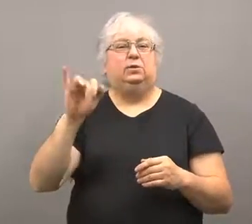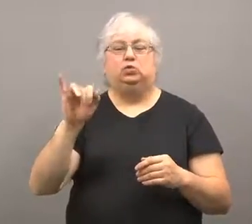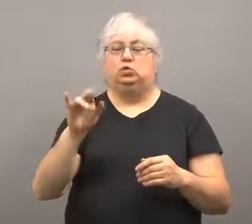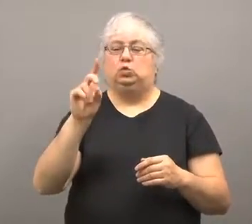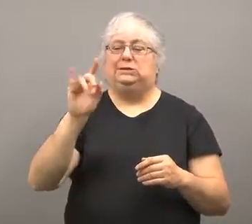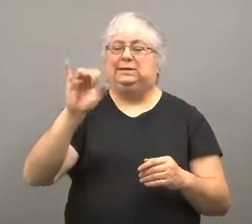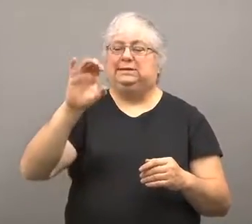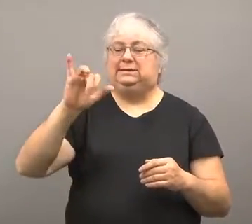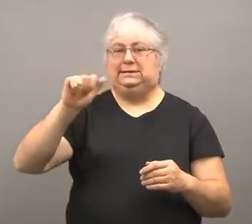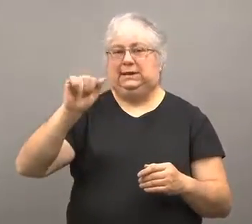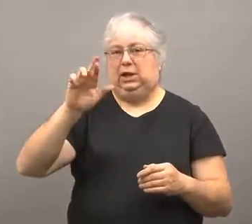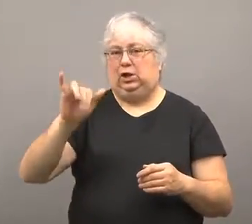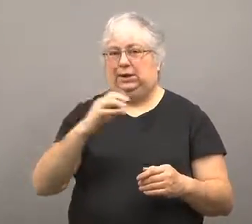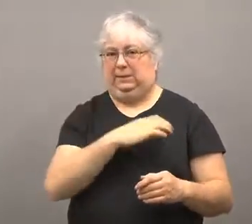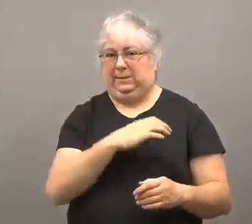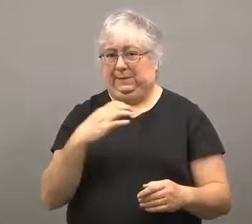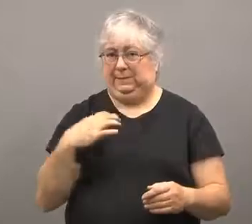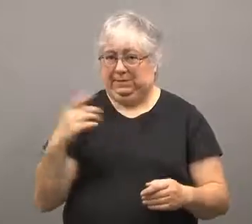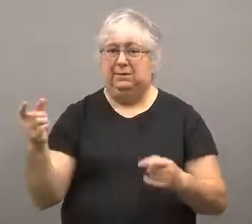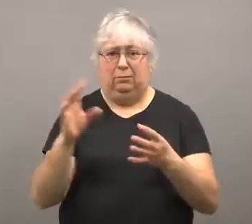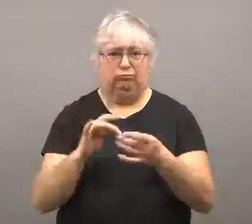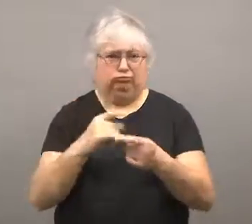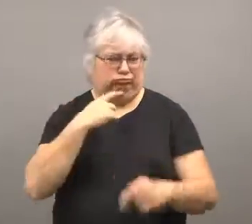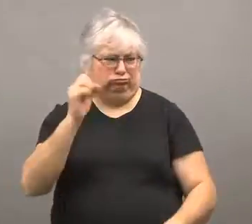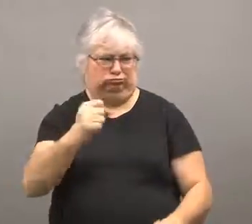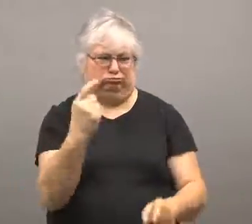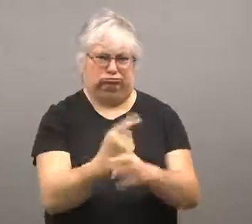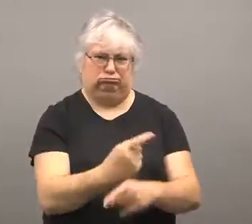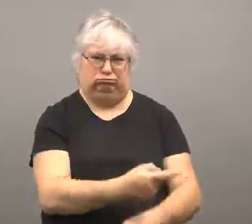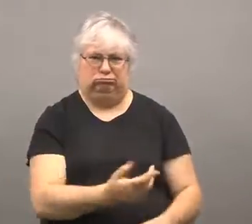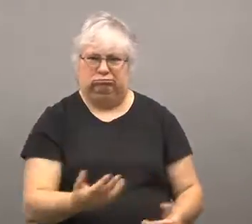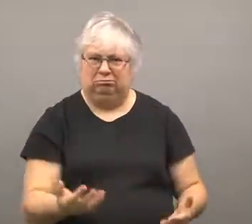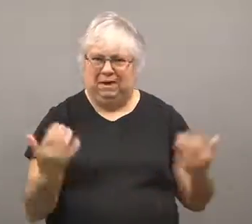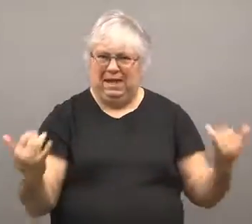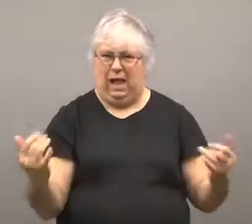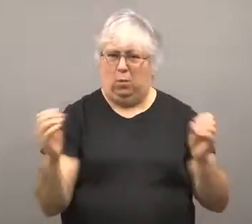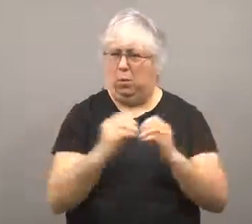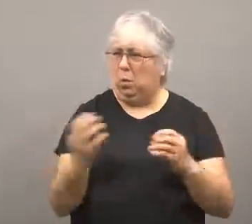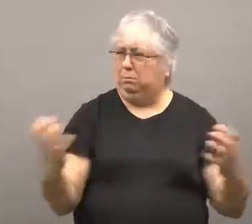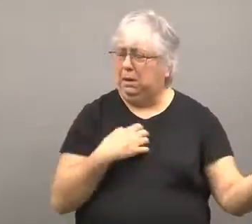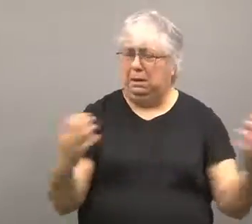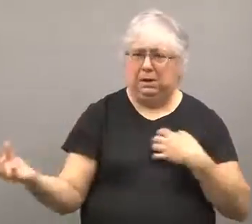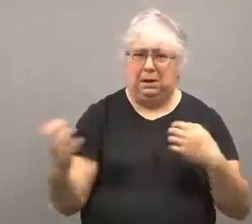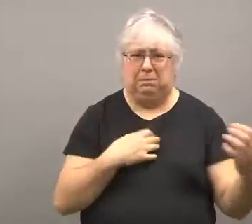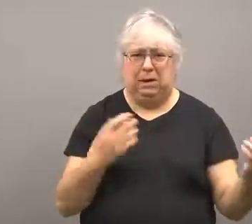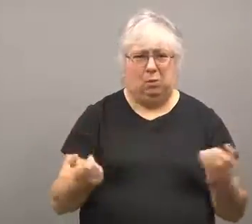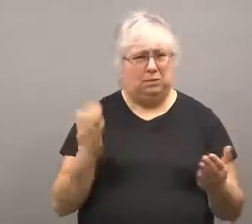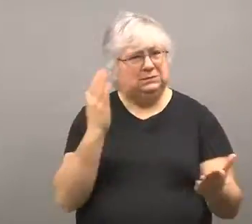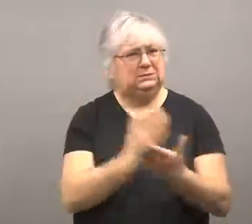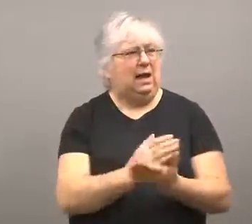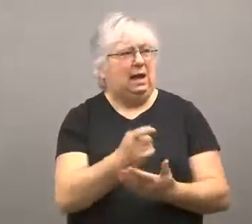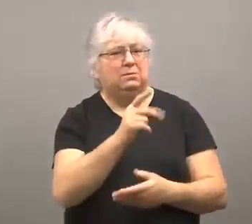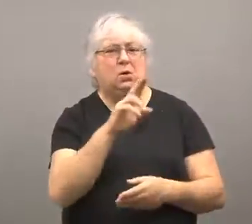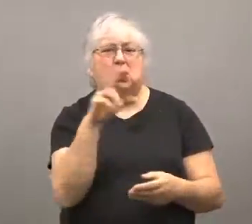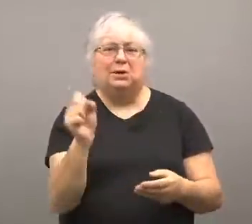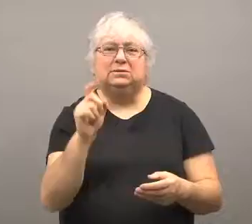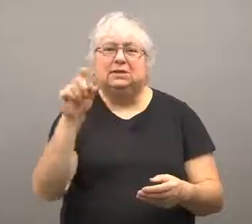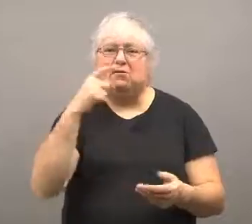Judiciary Committee, and he agreed with the report.